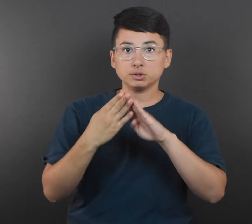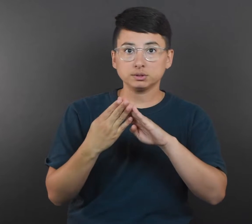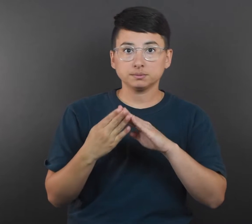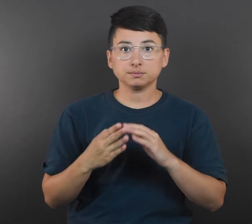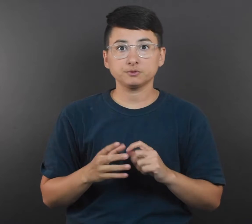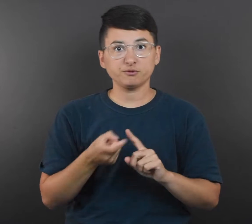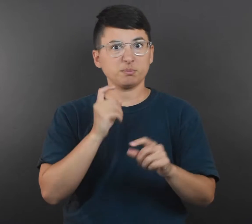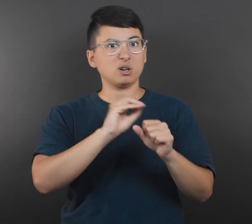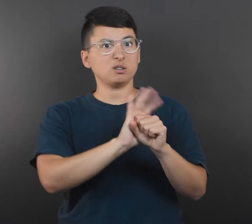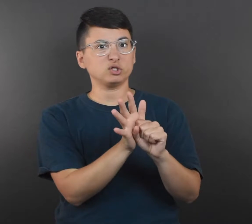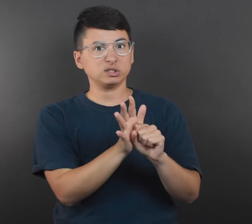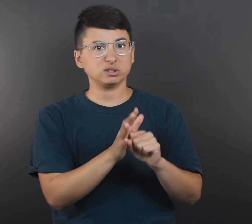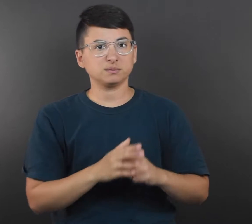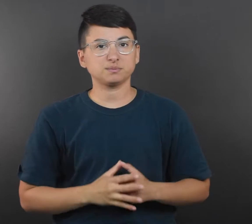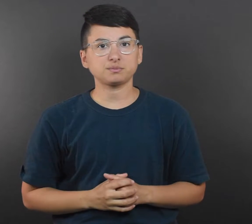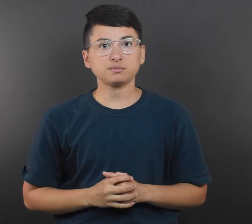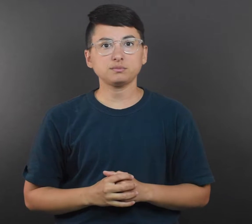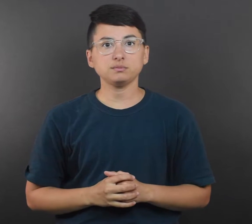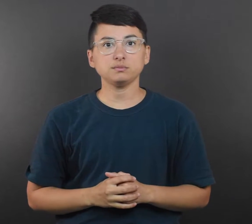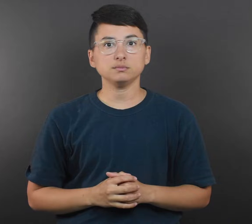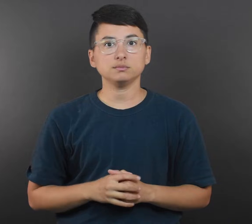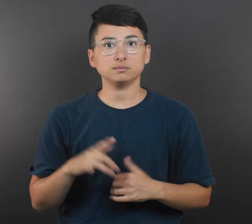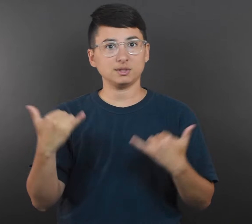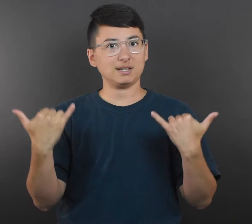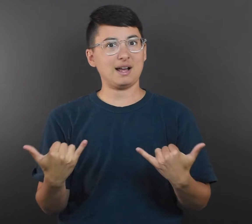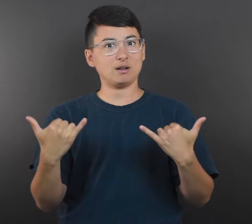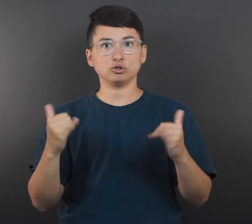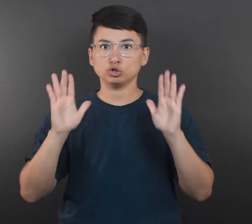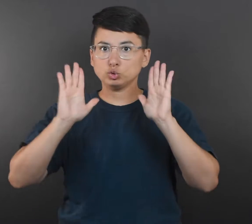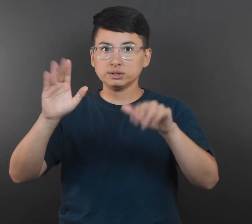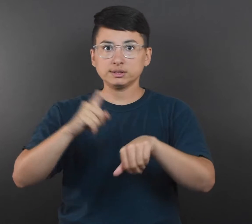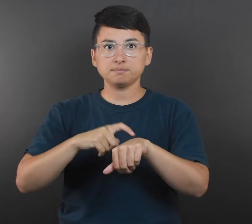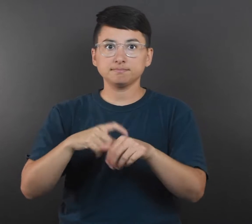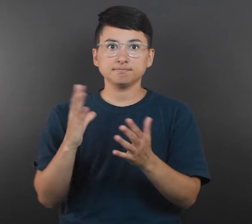to make sure the entire family is up to date on their COVID-19 vaccines.”